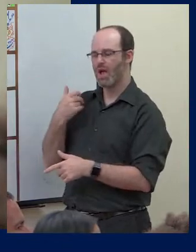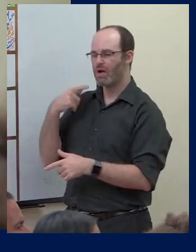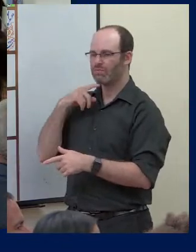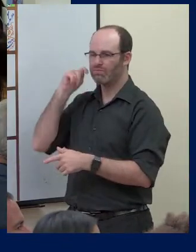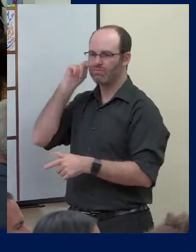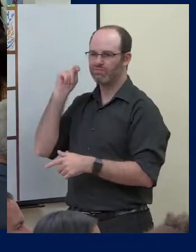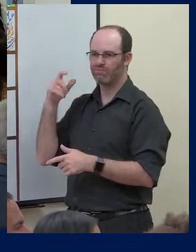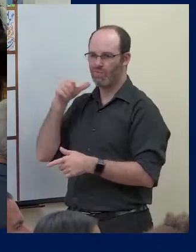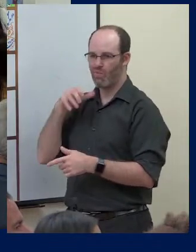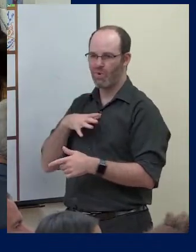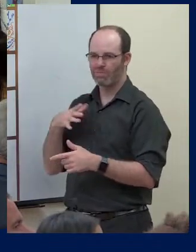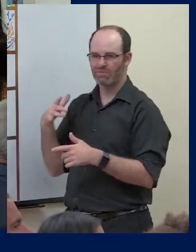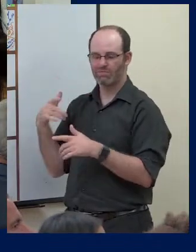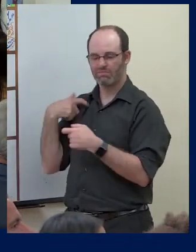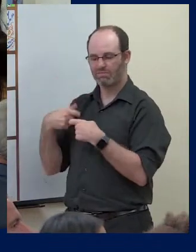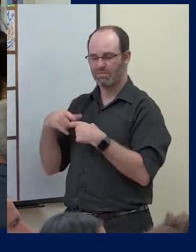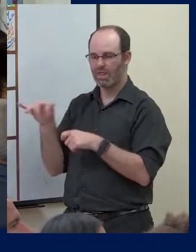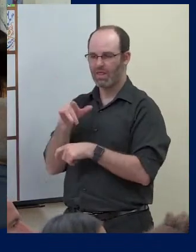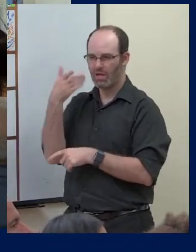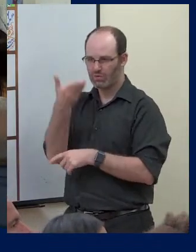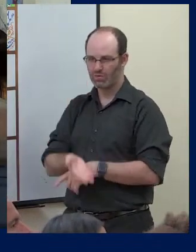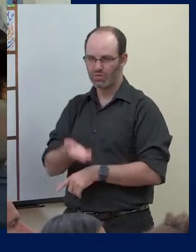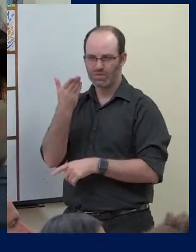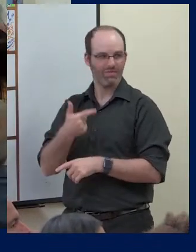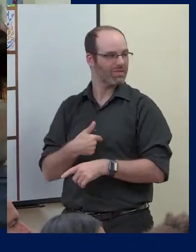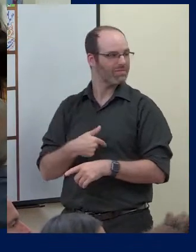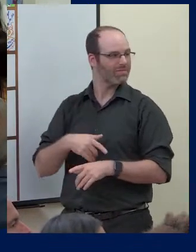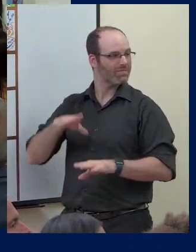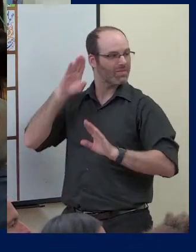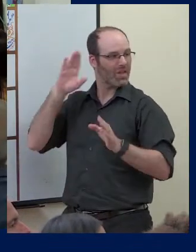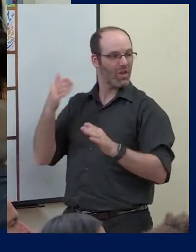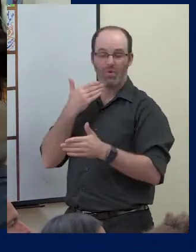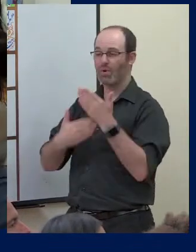good morning.